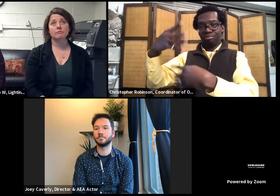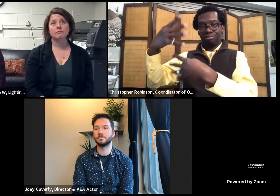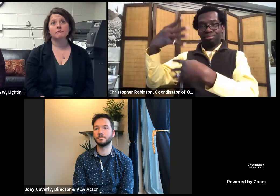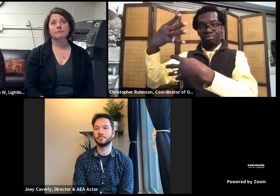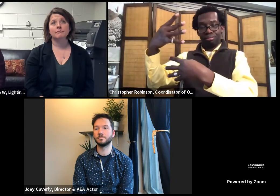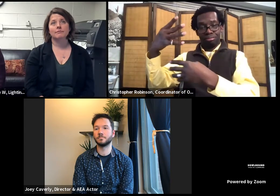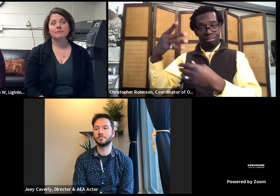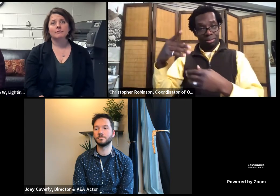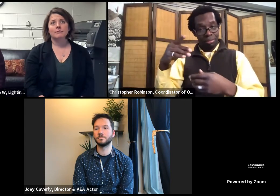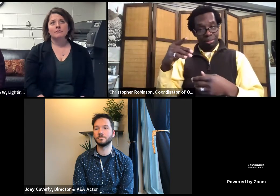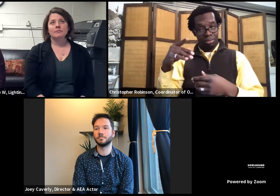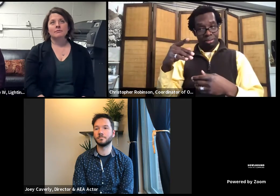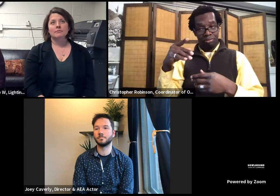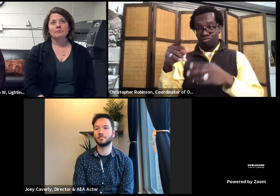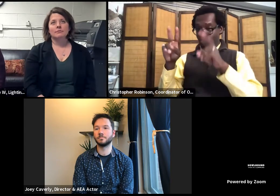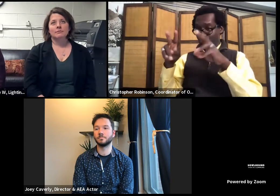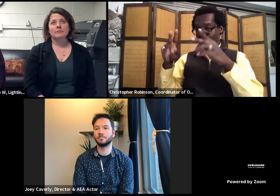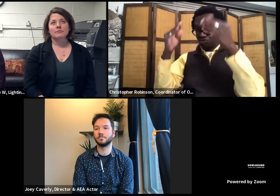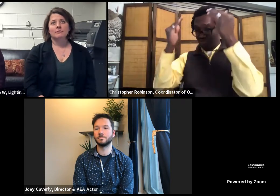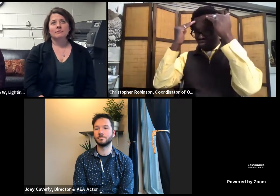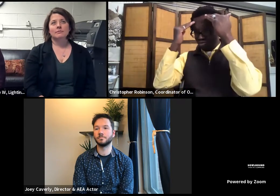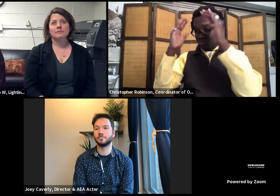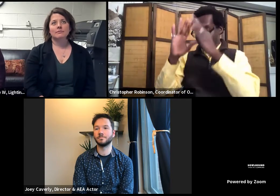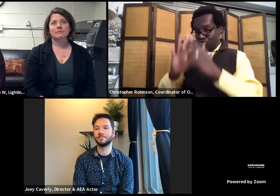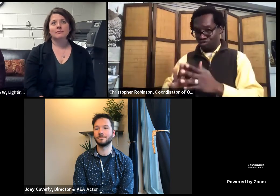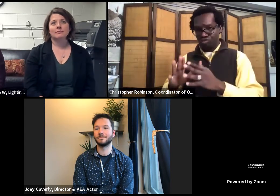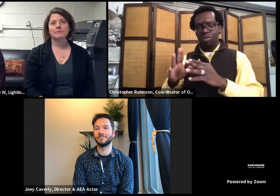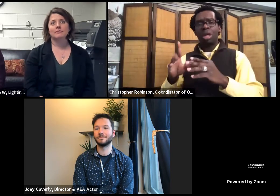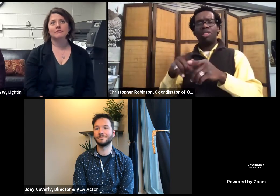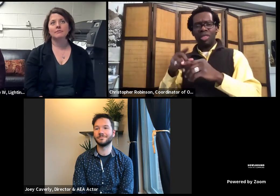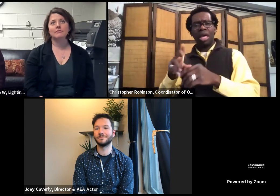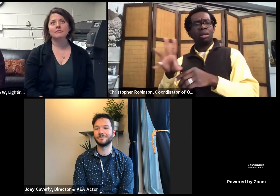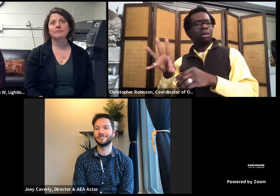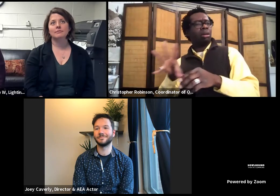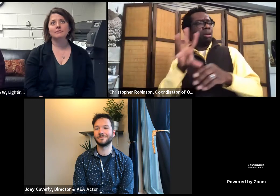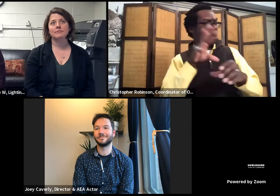and look 'em up, and they'll be ready? Or they got it and they're good to go,